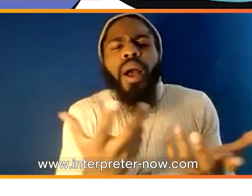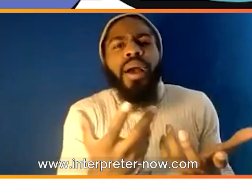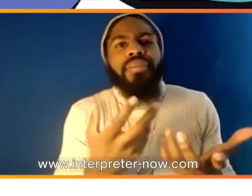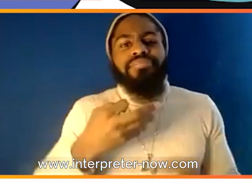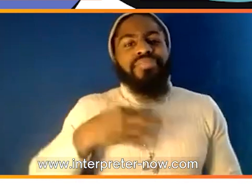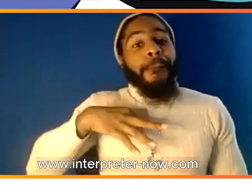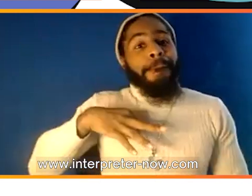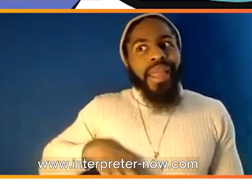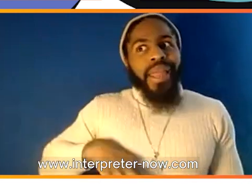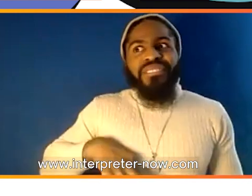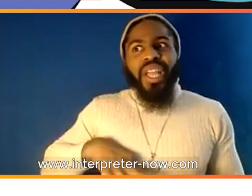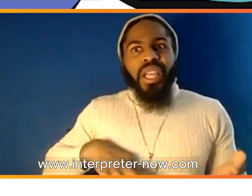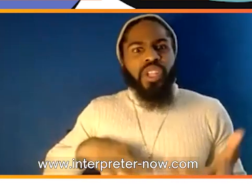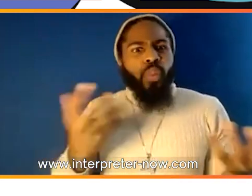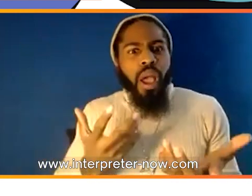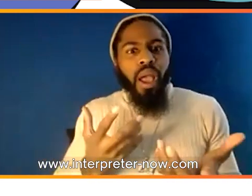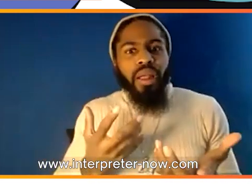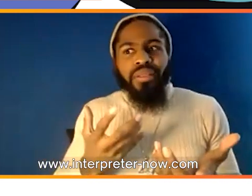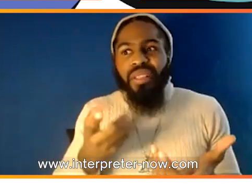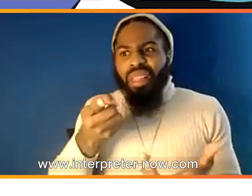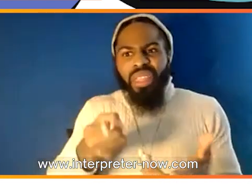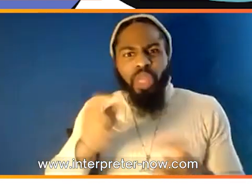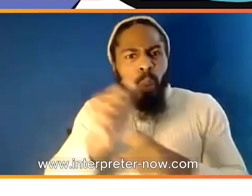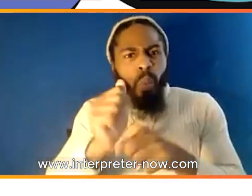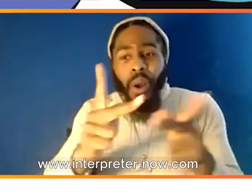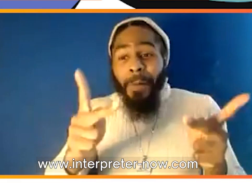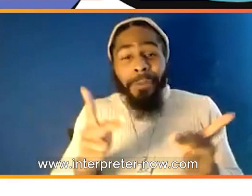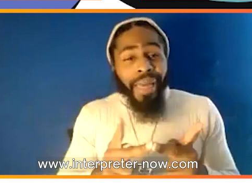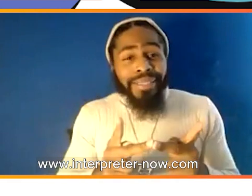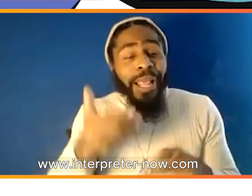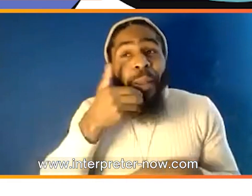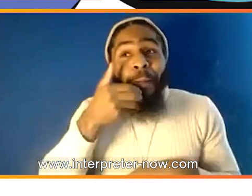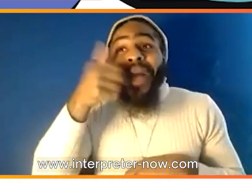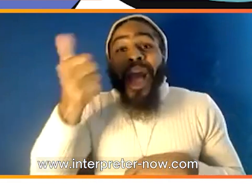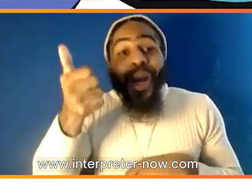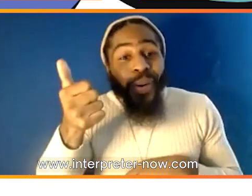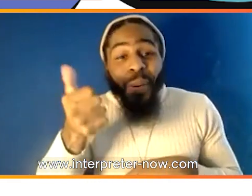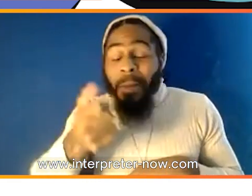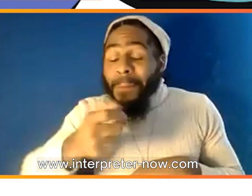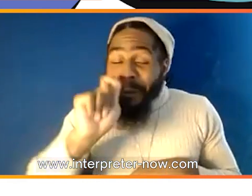is a more profitable and successful workplace, that's it. All the data points to that, yours